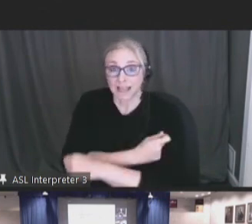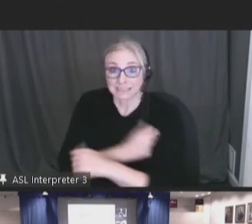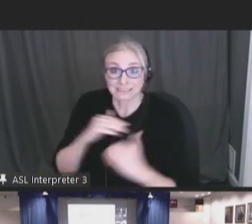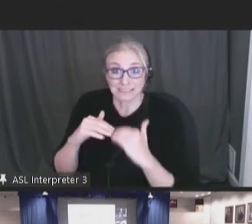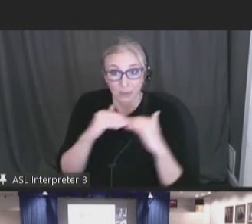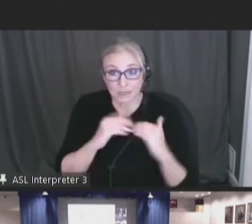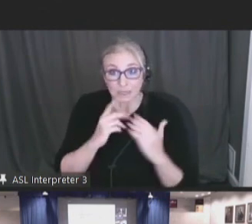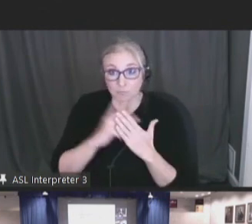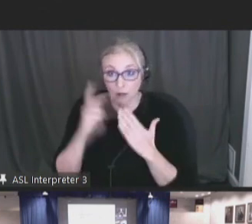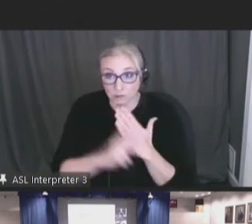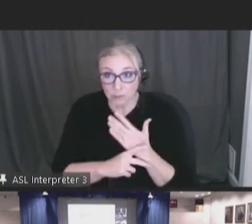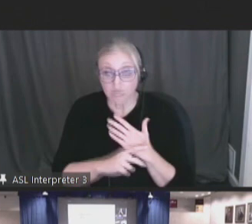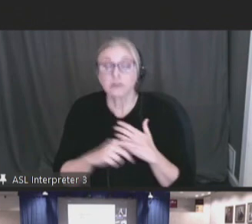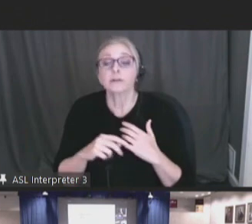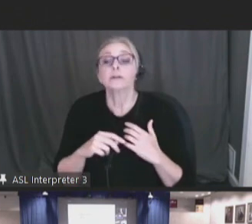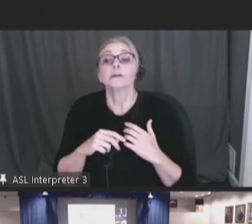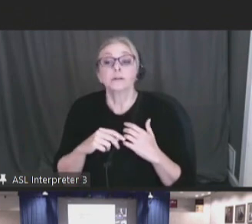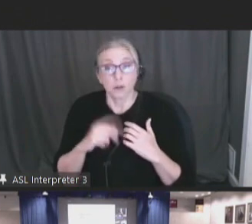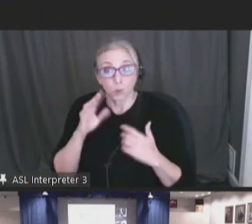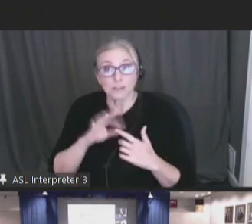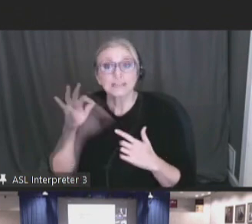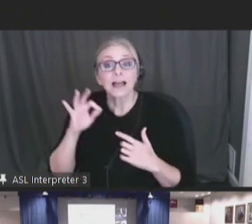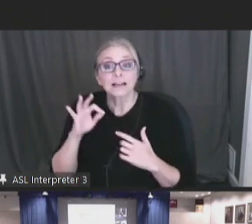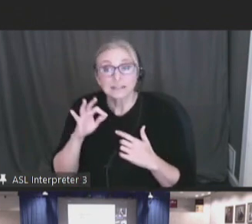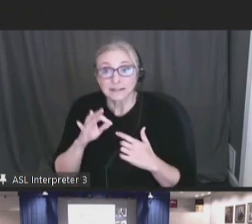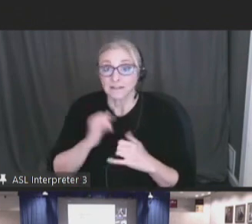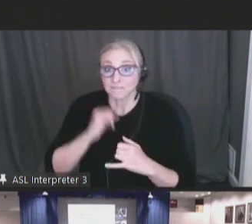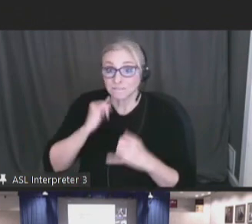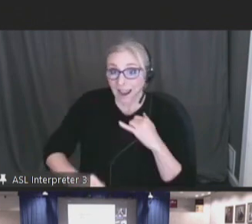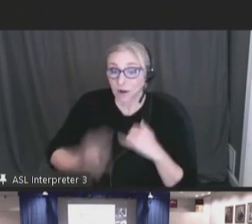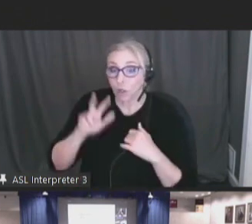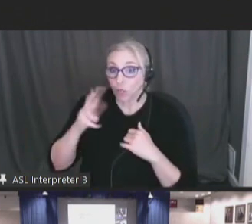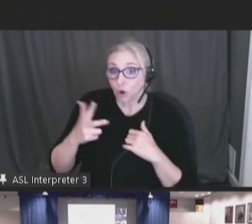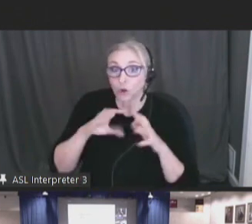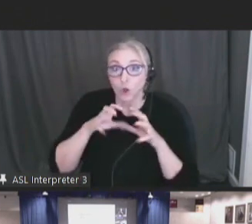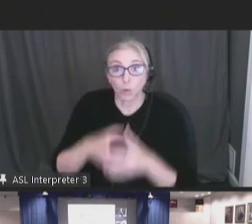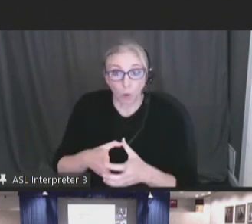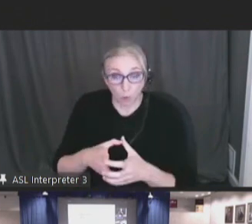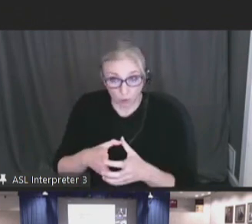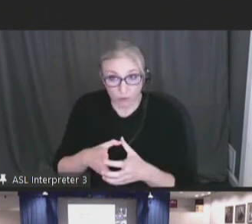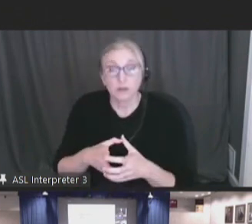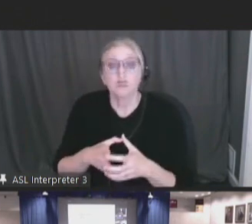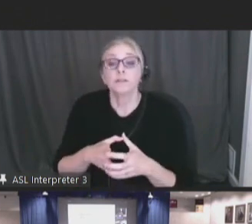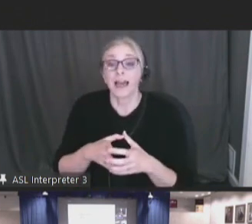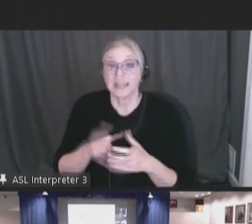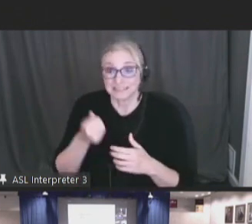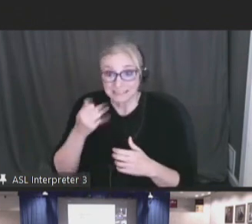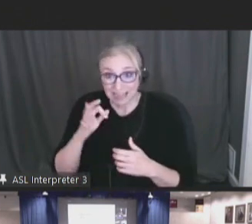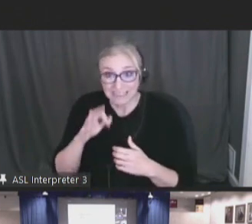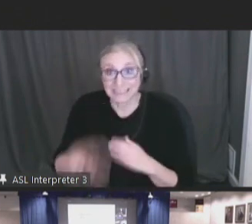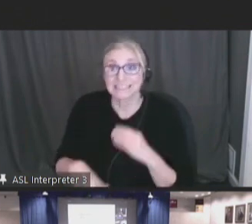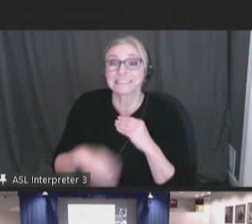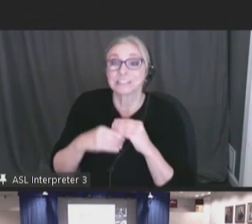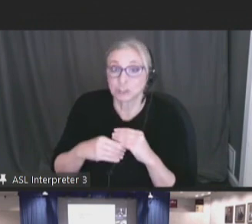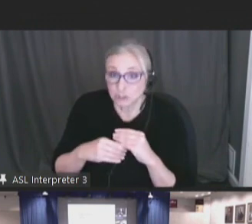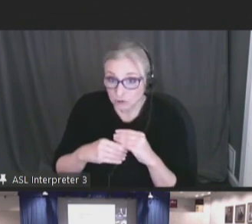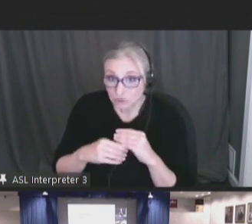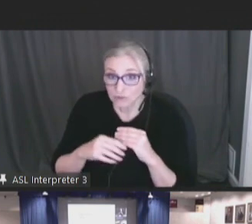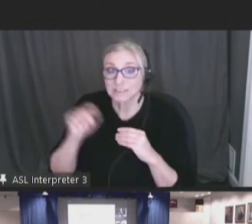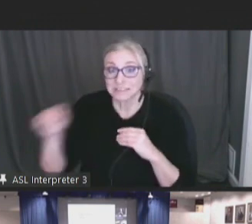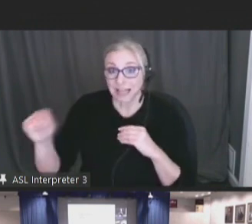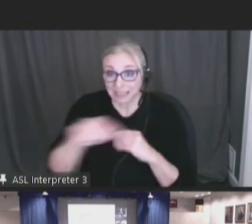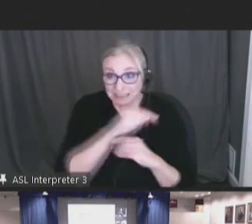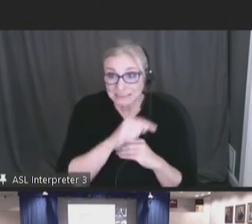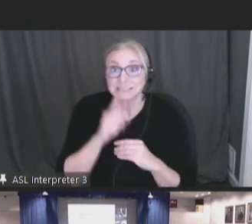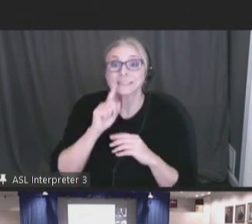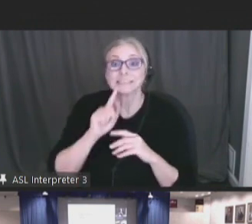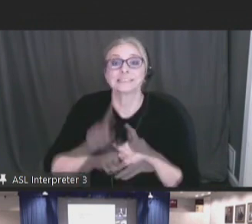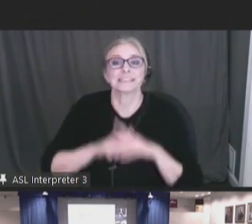We've selected a final third cohort that is 19 additional sites. Since the inception of P4VE,